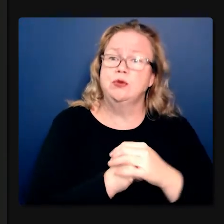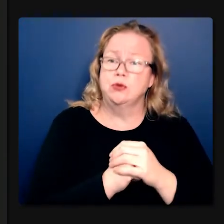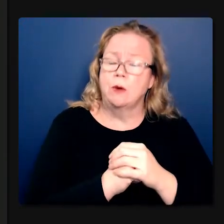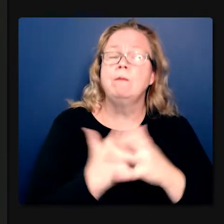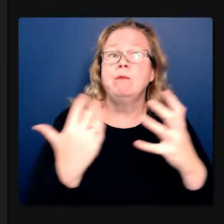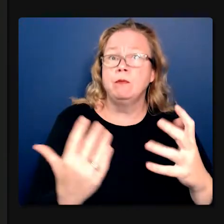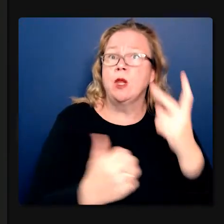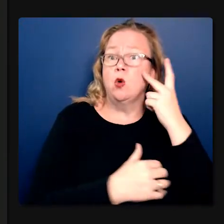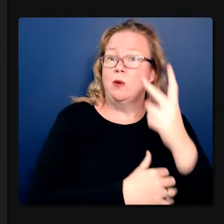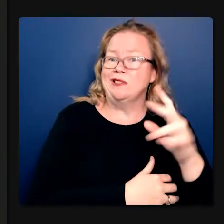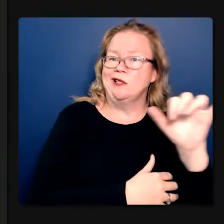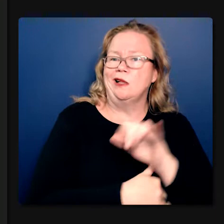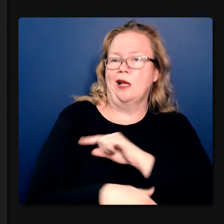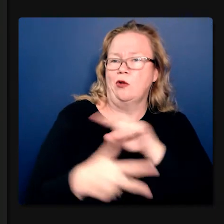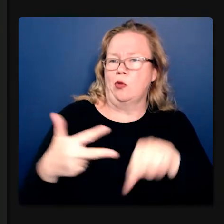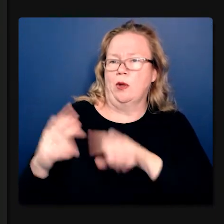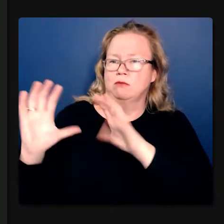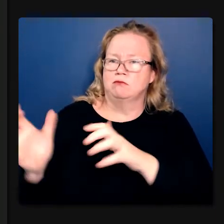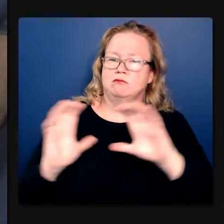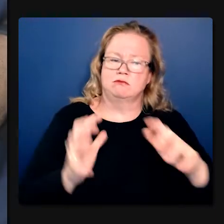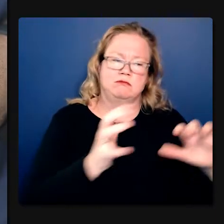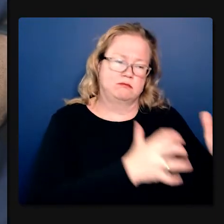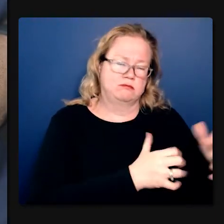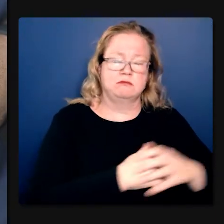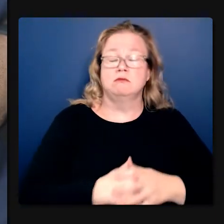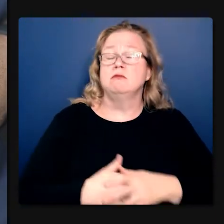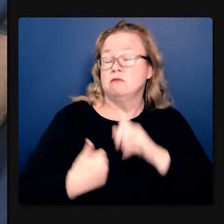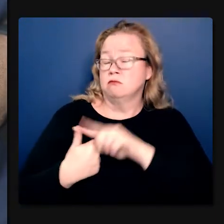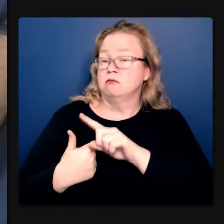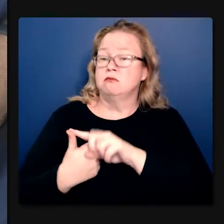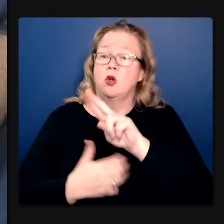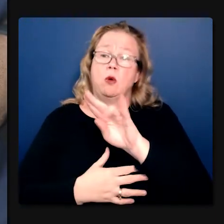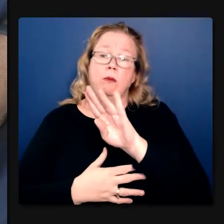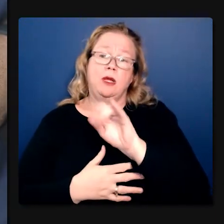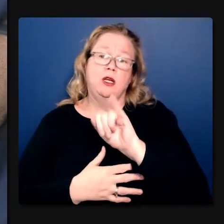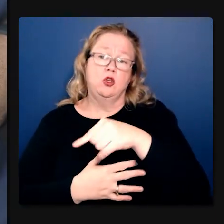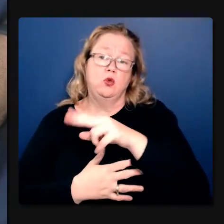Essentially, we see it falling into three buckets. The first is ubiquity.